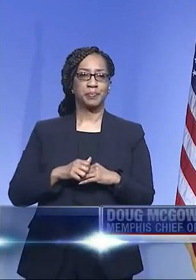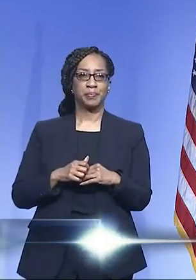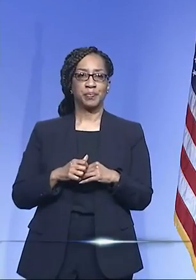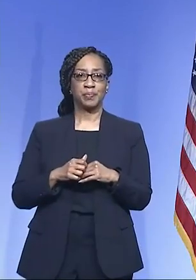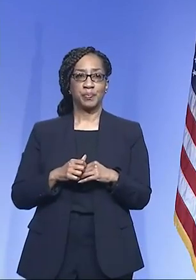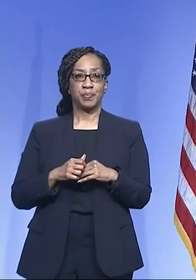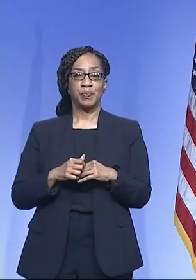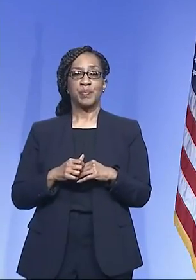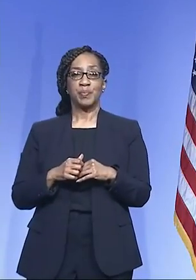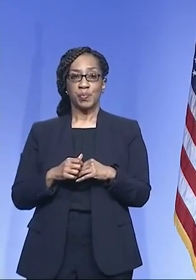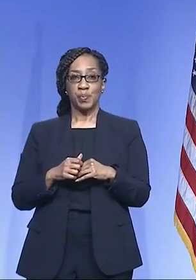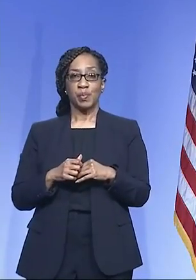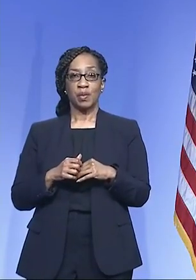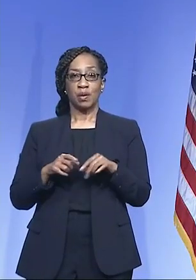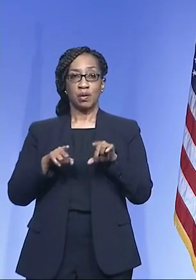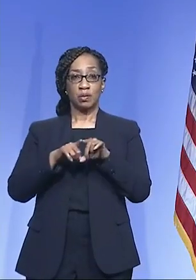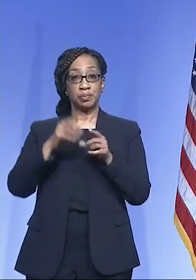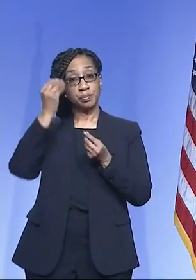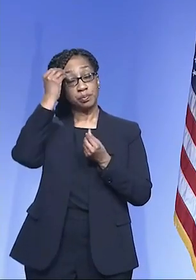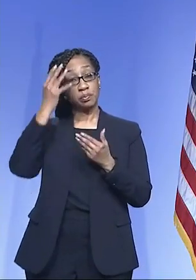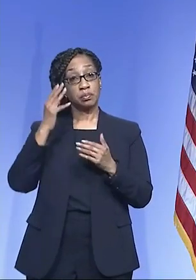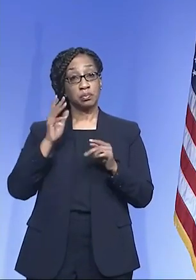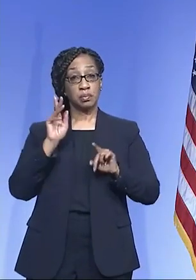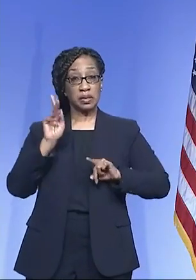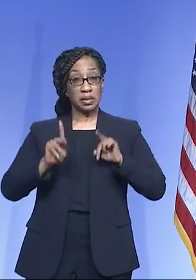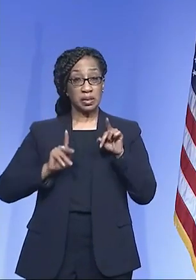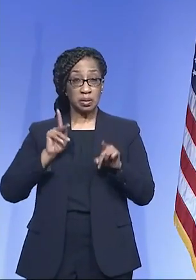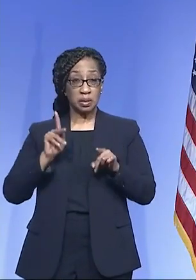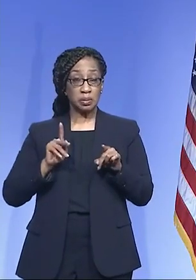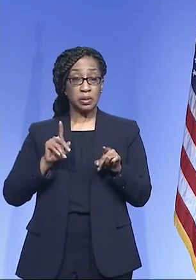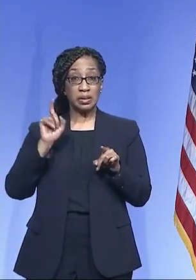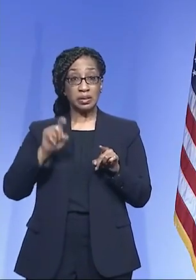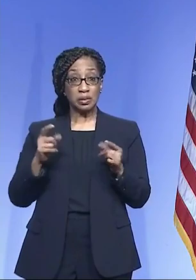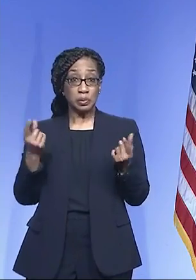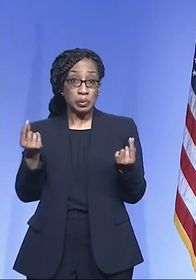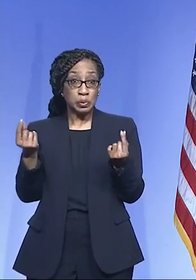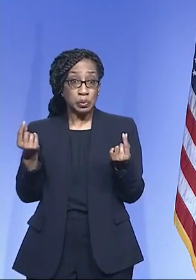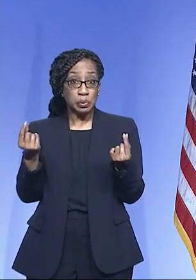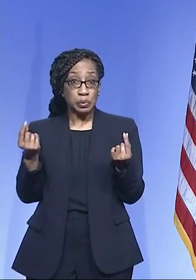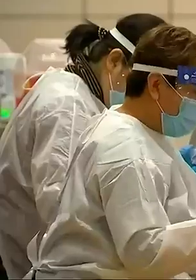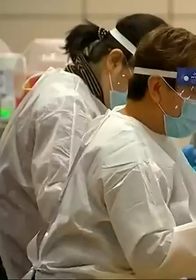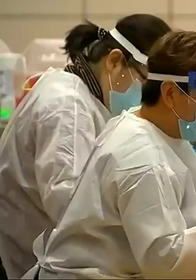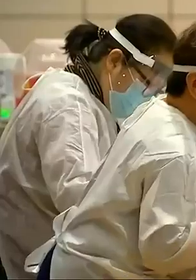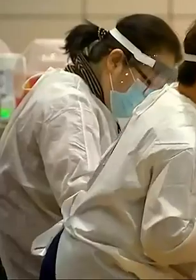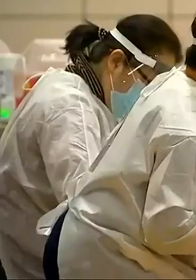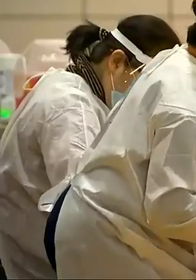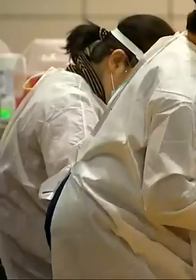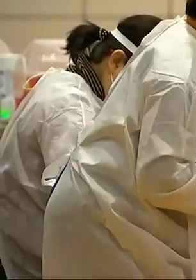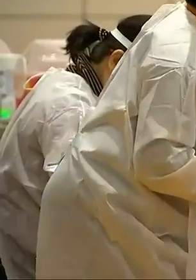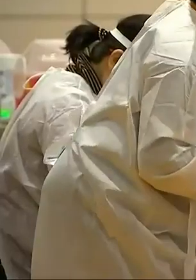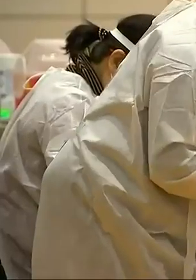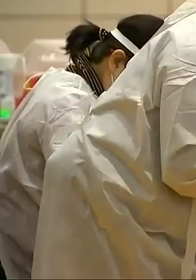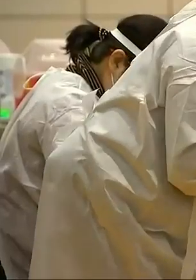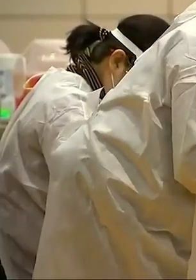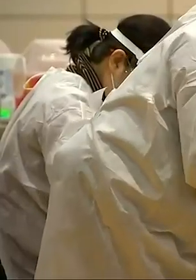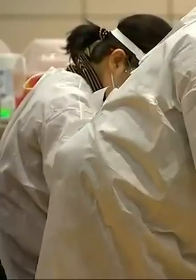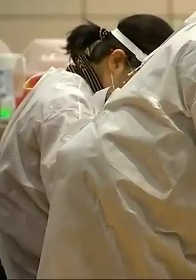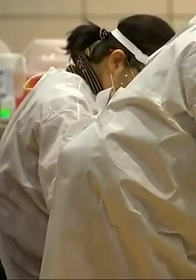DOSES. IT ALSO PLANS TO DOSES. IT ALSO PLANS TO CHANGE UP UP SOME UP SOME SYSTEMS UP SOME SYSTEMS TO UP SOME SYSTEMS TO MAKE UP SOME SYSTEMS TO MAKE THE PROCESS PROCESS BETTER PROCESS BETTER FROM PROCESS BETTER FROM THE PUBLIC'S CITIZENS CITIZENS WILL CITIZENS WILL NOT CITIZENS WILL NOT NEED CITIZENS WILL NOT NEED TO